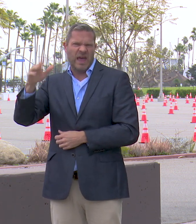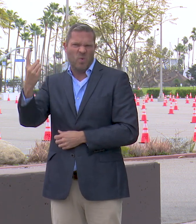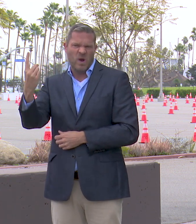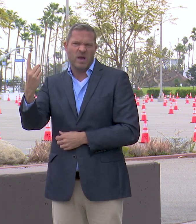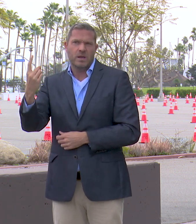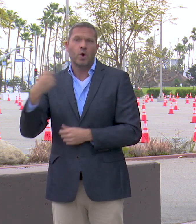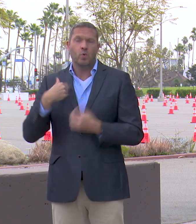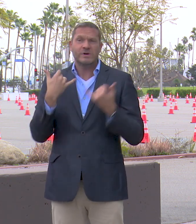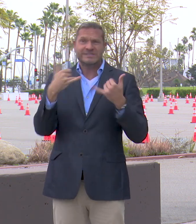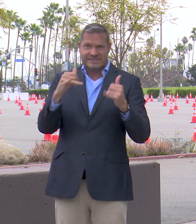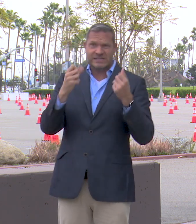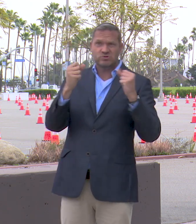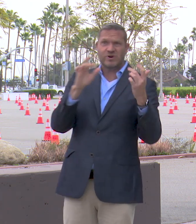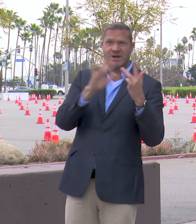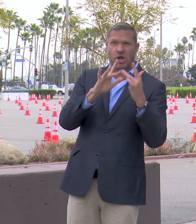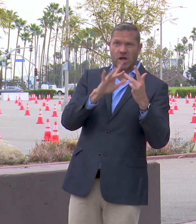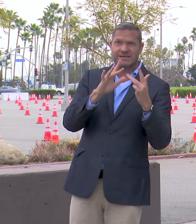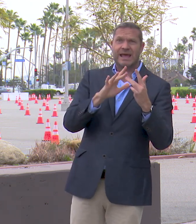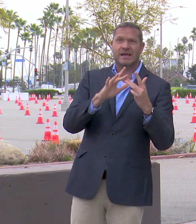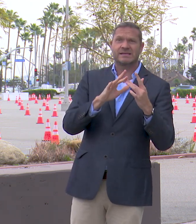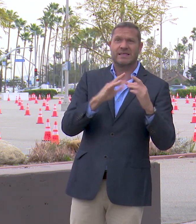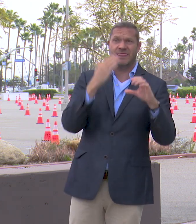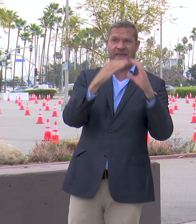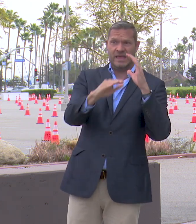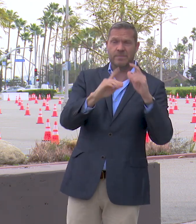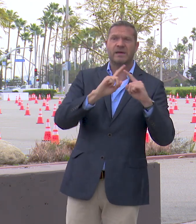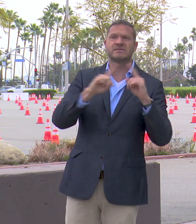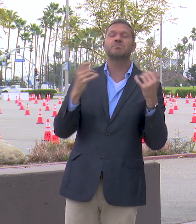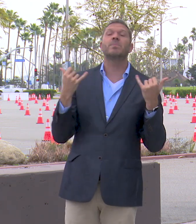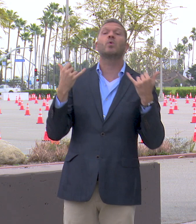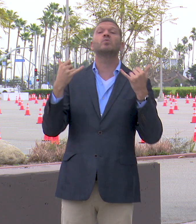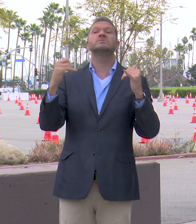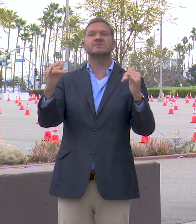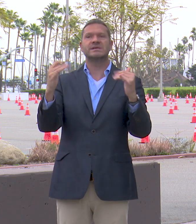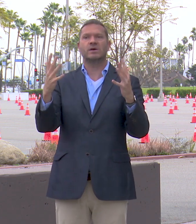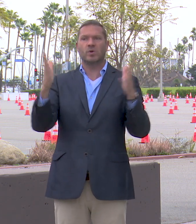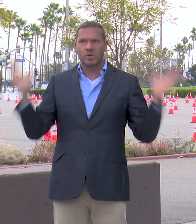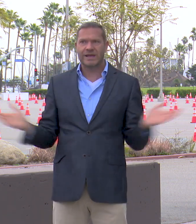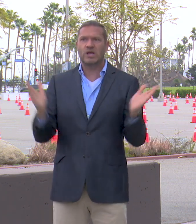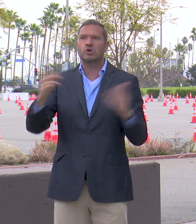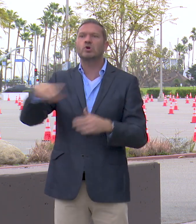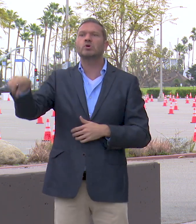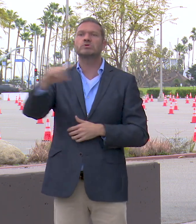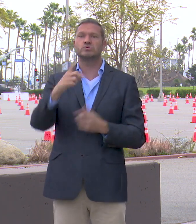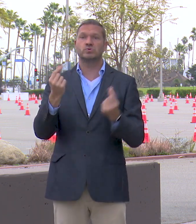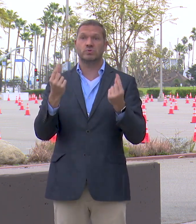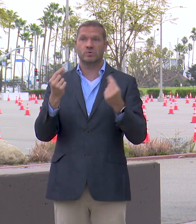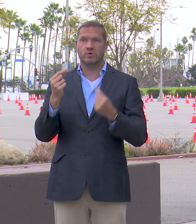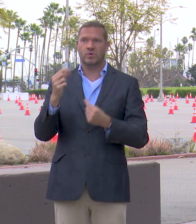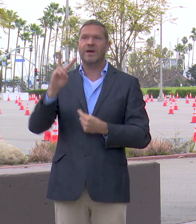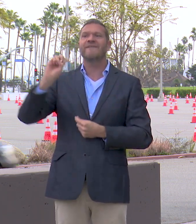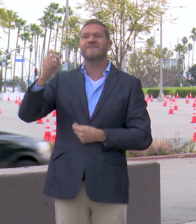I encourage you to just sign up on VaxLB because we're now transitioning over to that new, that new system.